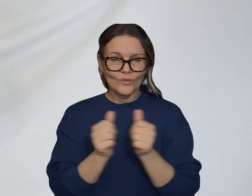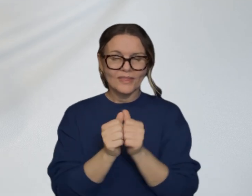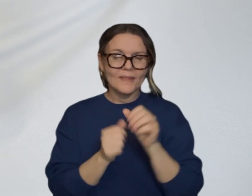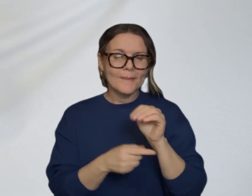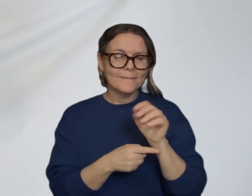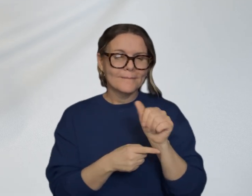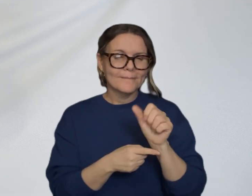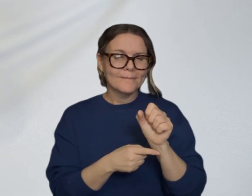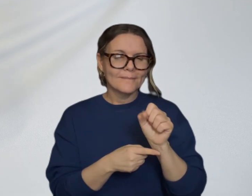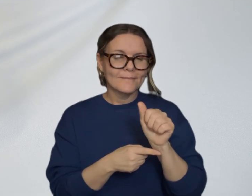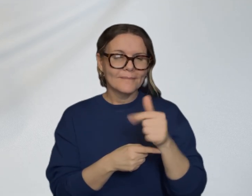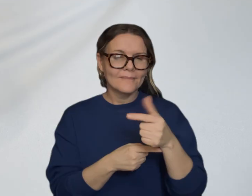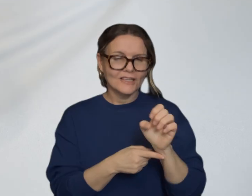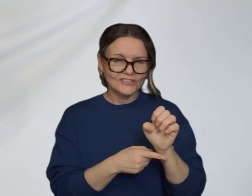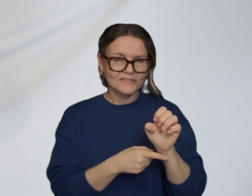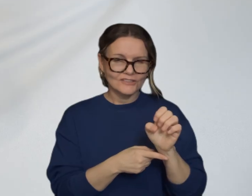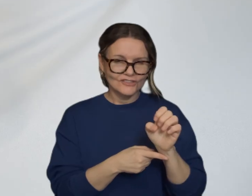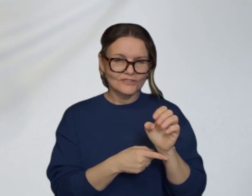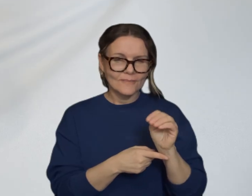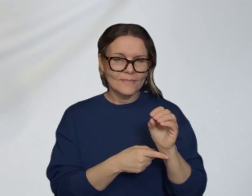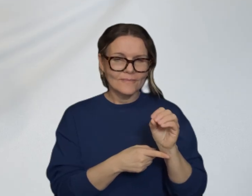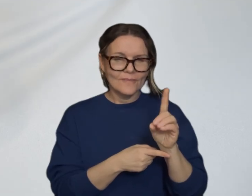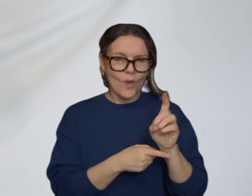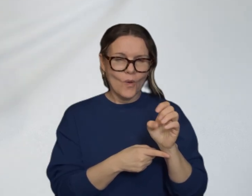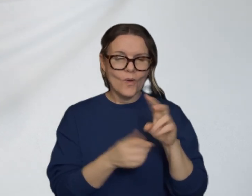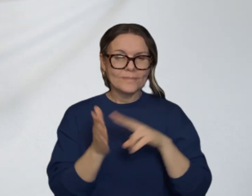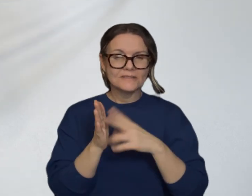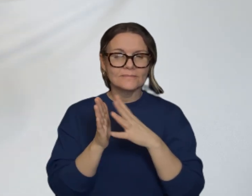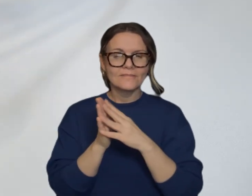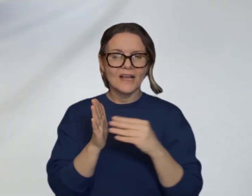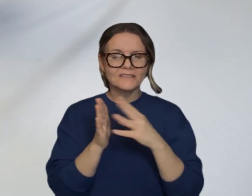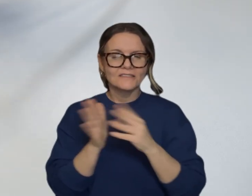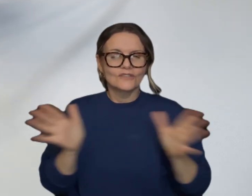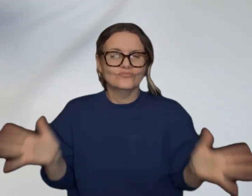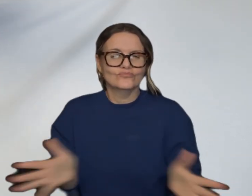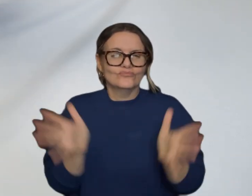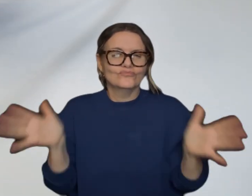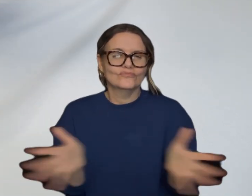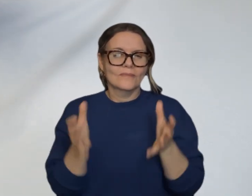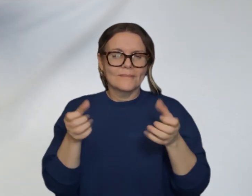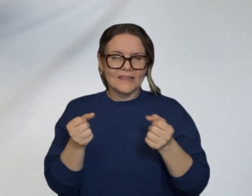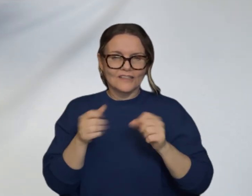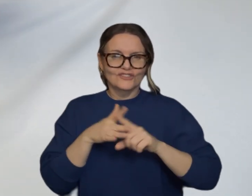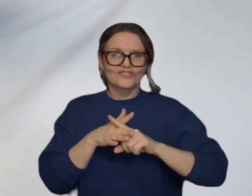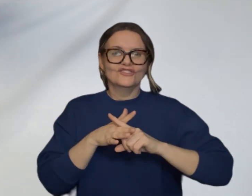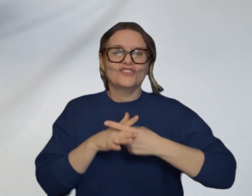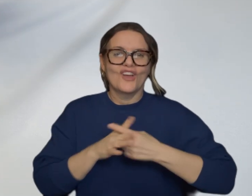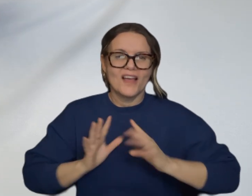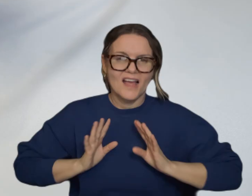your suction strength or your level to what is comfortable for you there are five options total